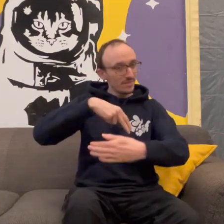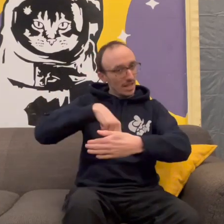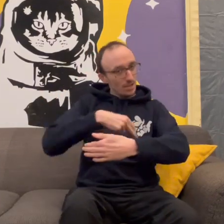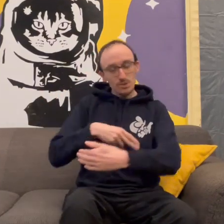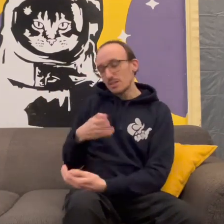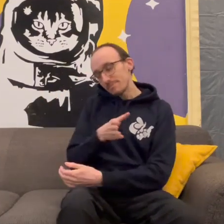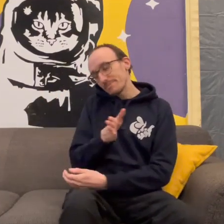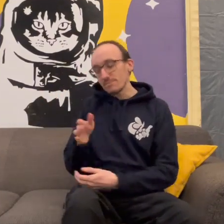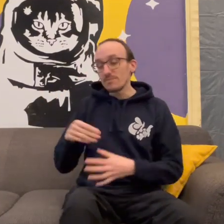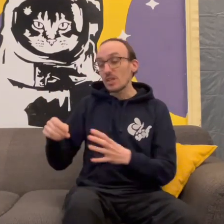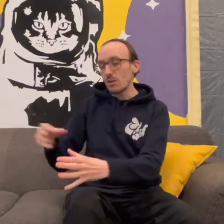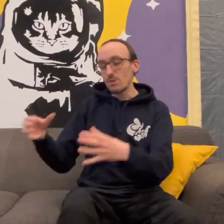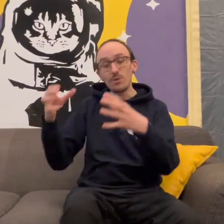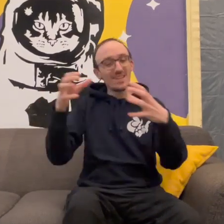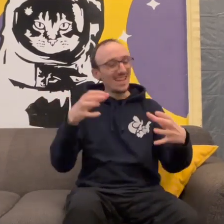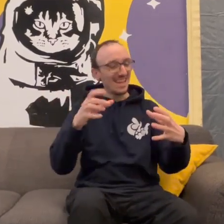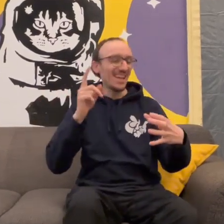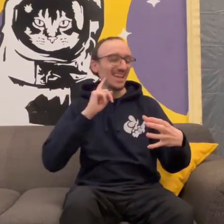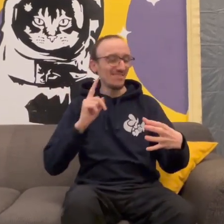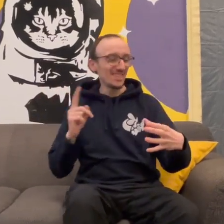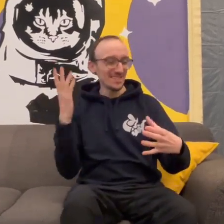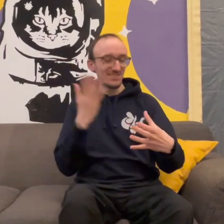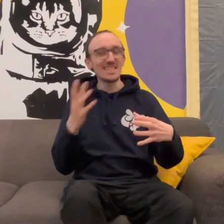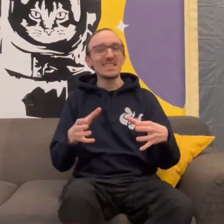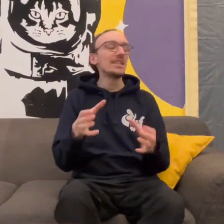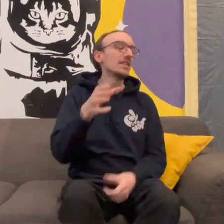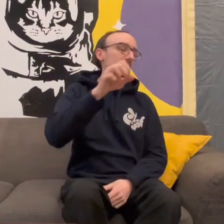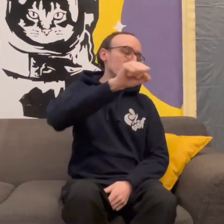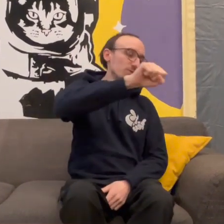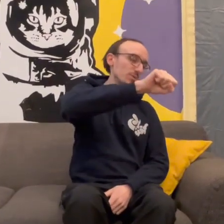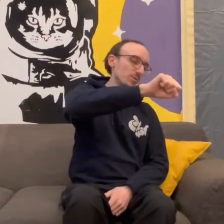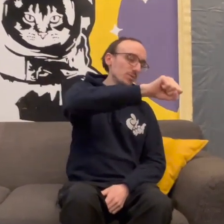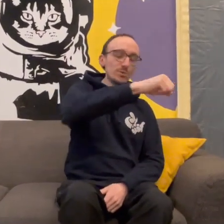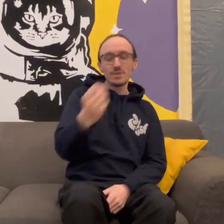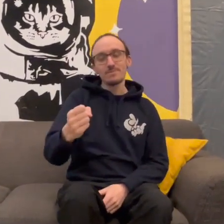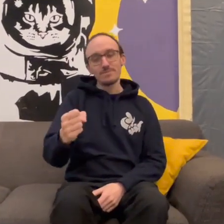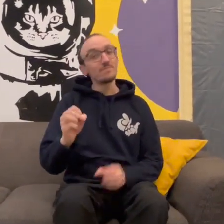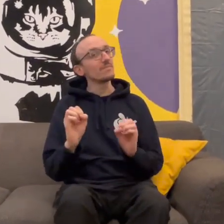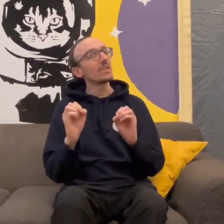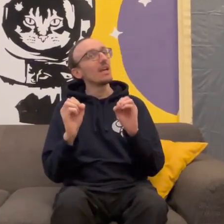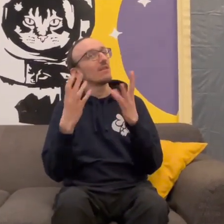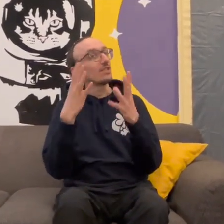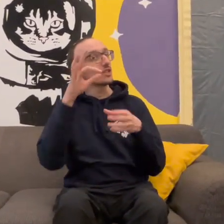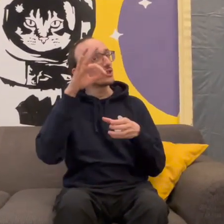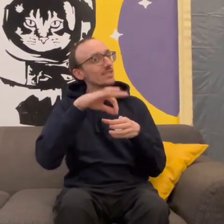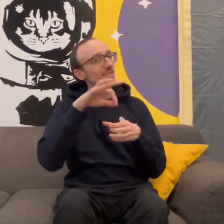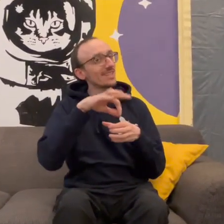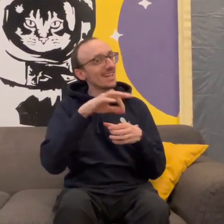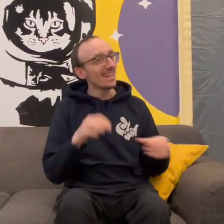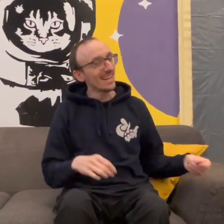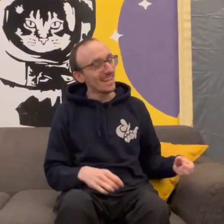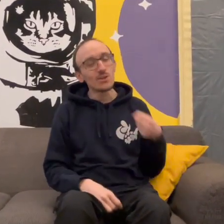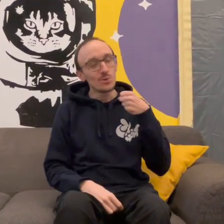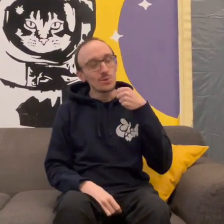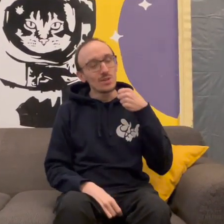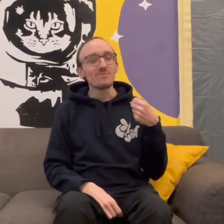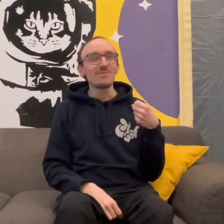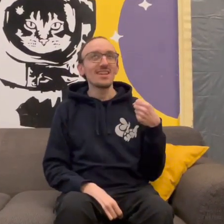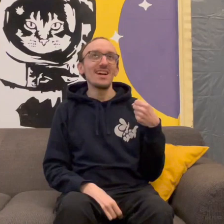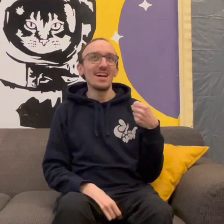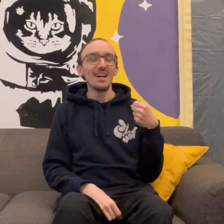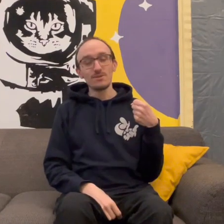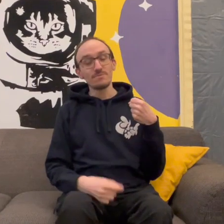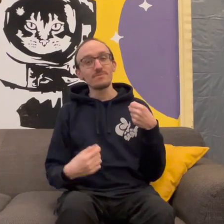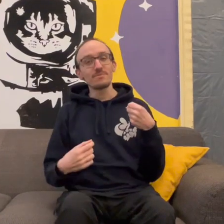The kitchen is just around the corner. The water finished boiling and I prepare myself a cup of tea. I love freshly brewed tea.